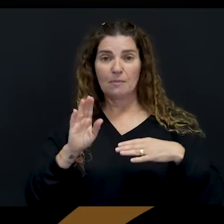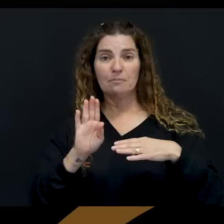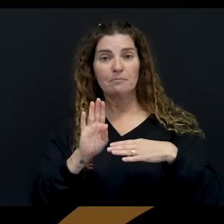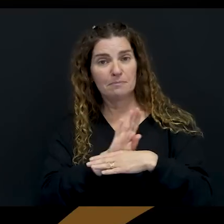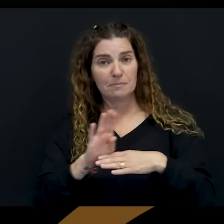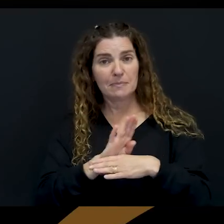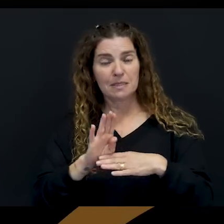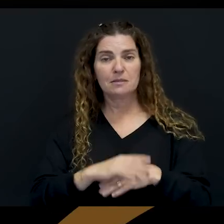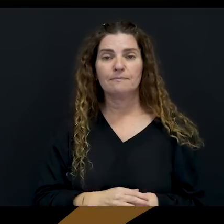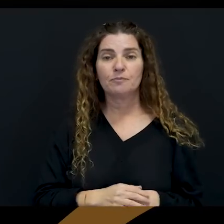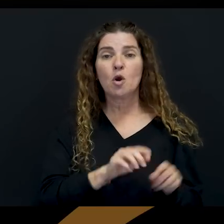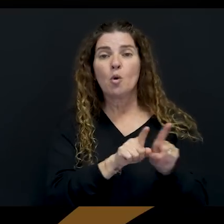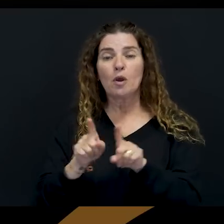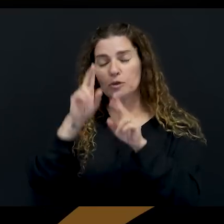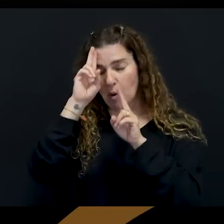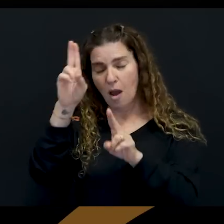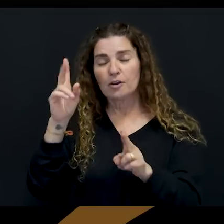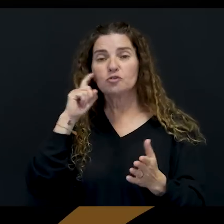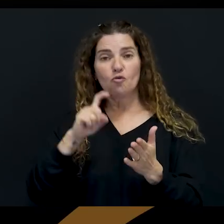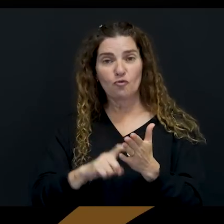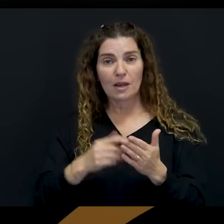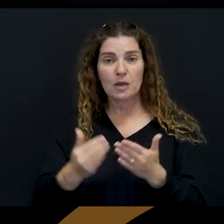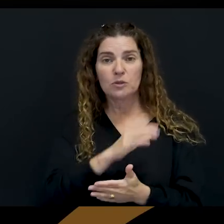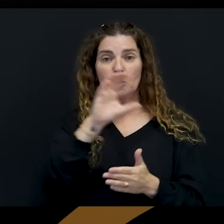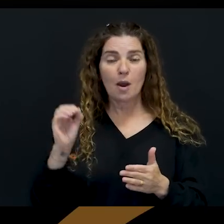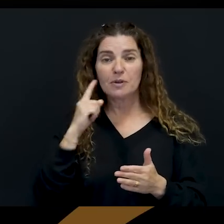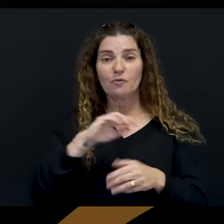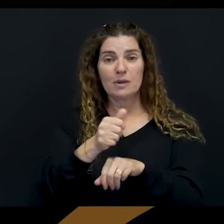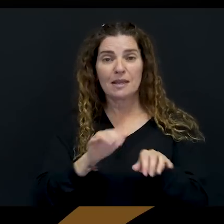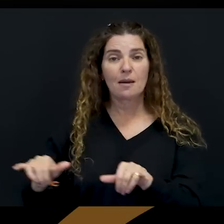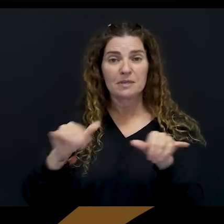We are also honored to recognize companies setting new standards in accessibility.